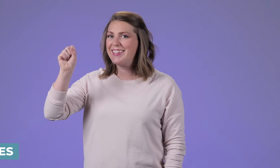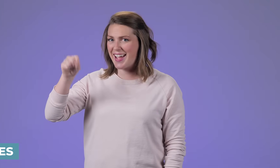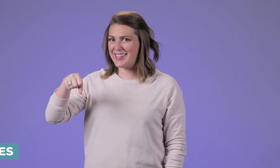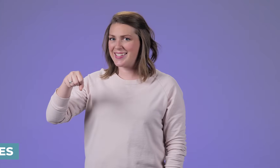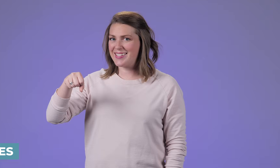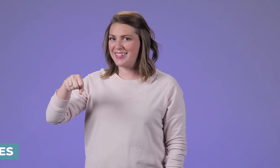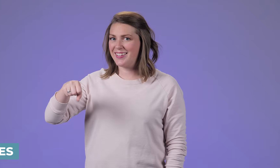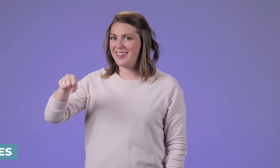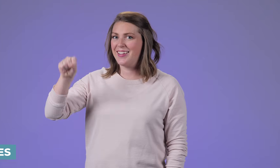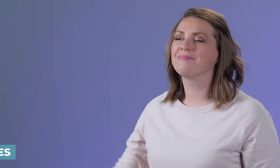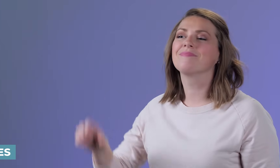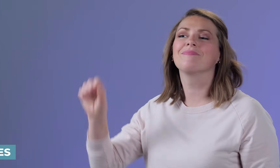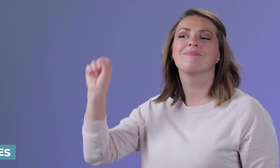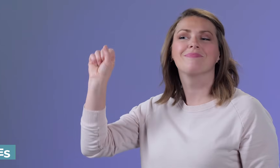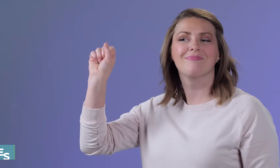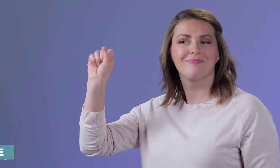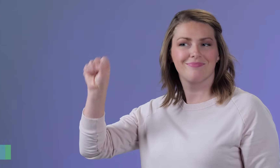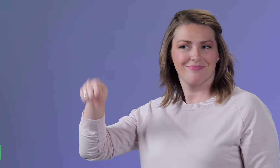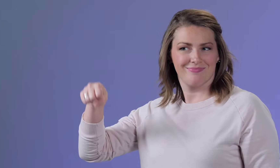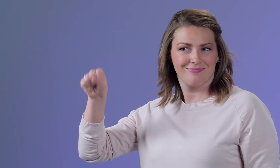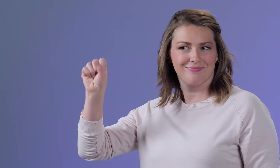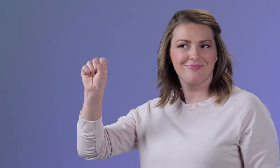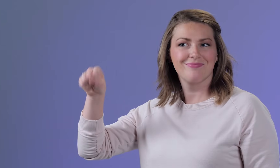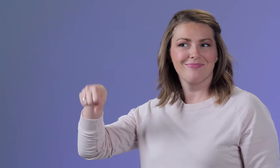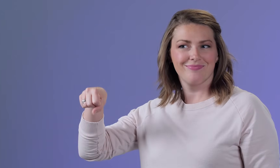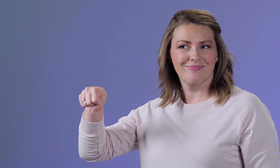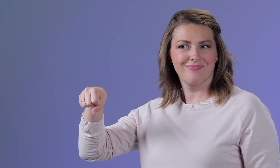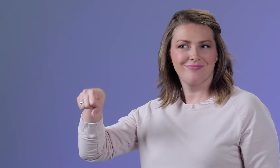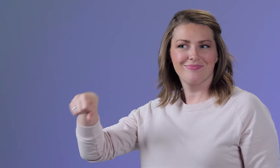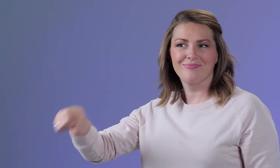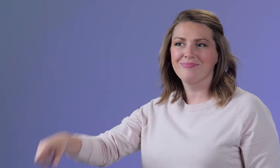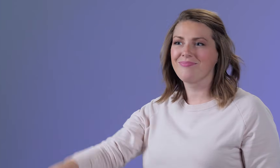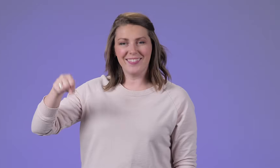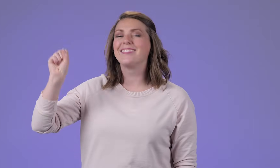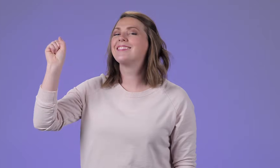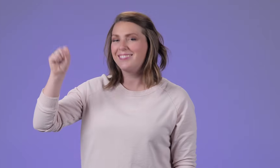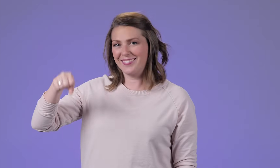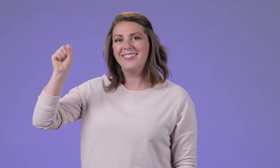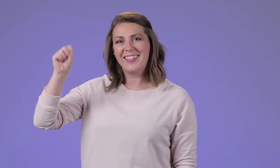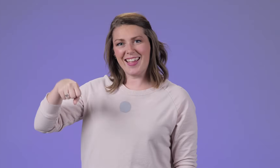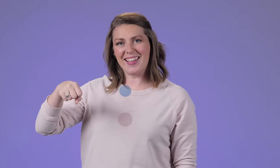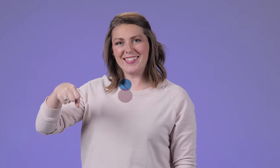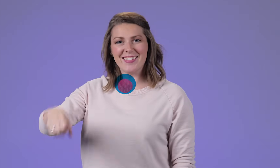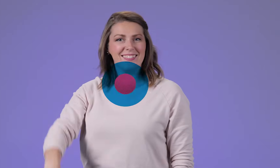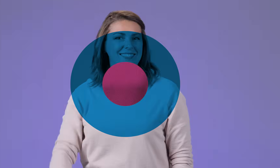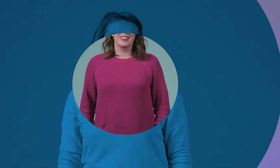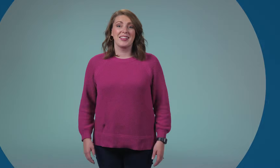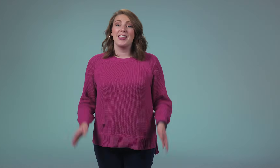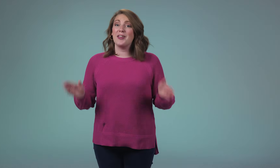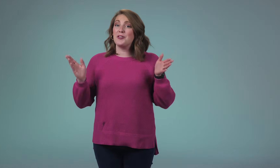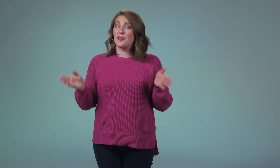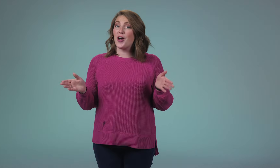YES Your hand is representing your head nodding. YES If you've gone